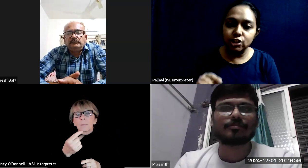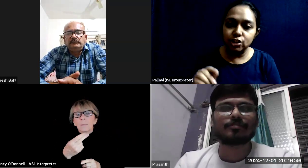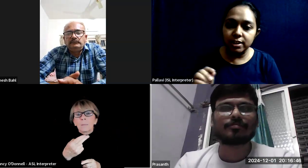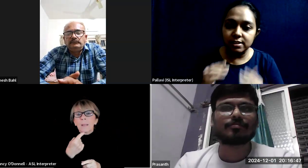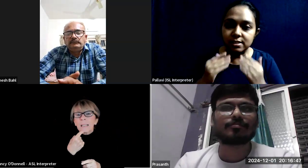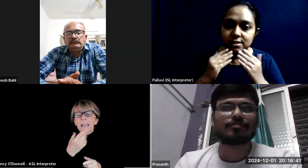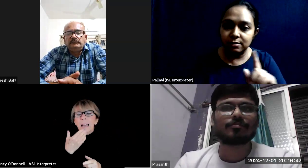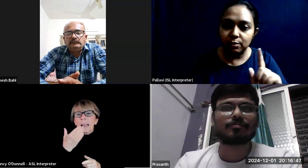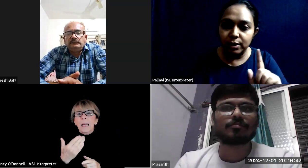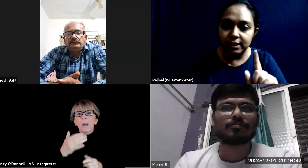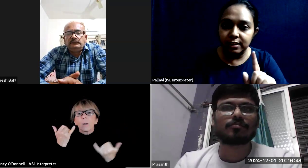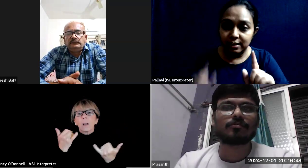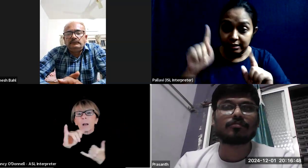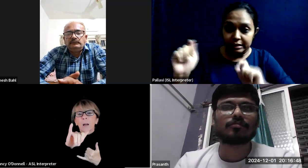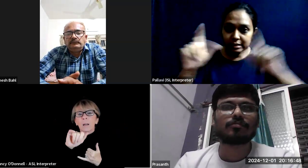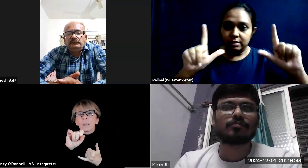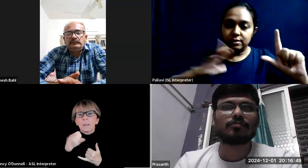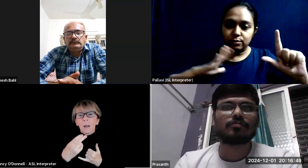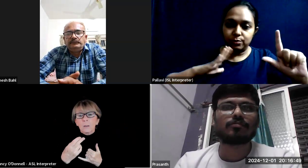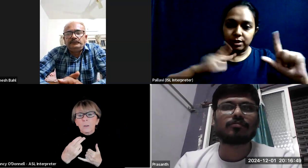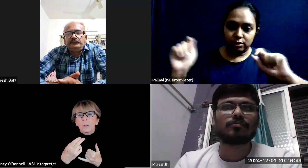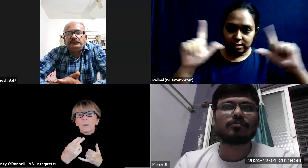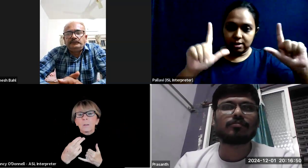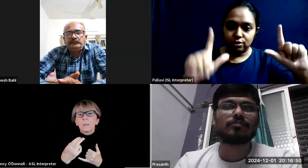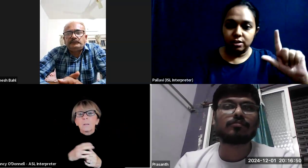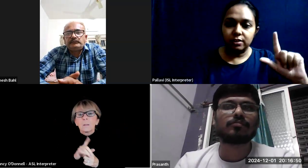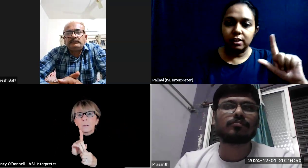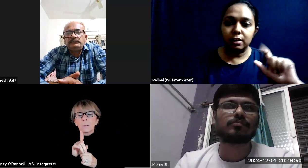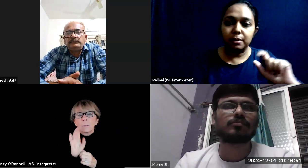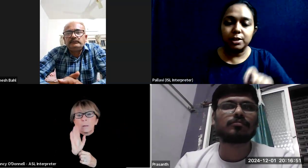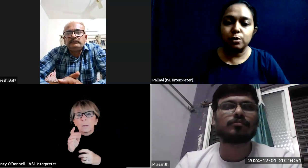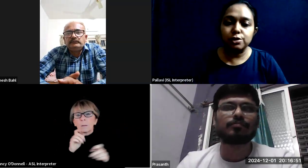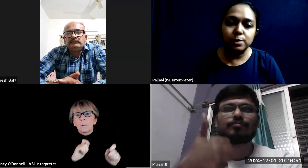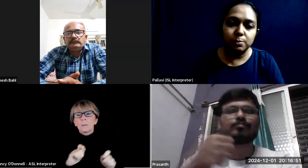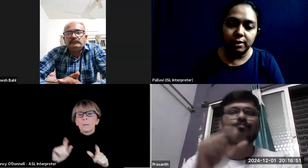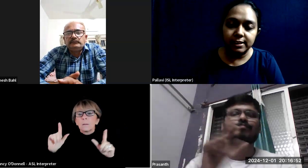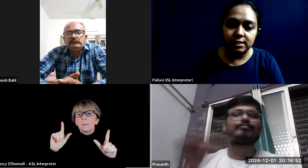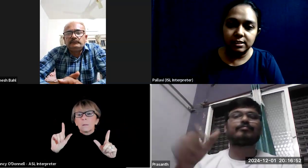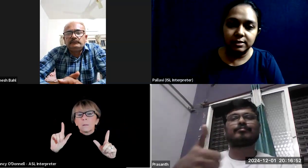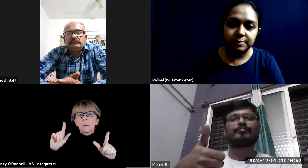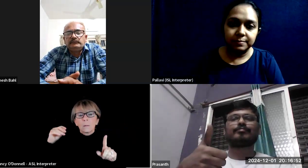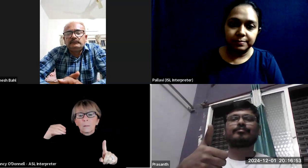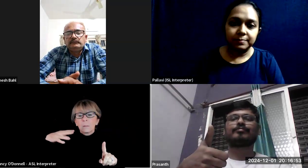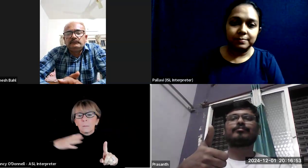And Yash is One second. Yash wants to be spotlighted.